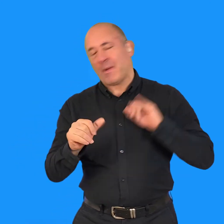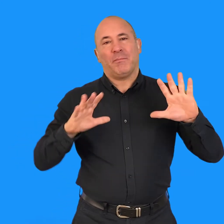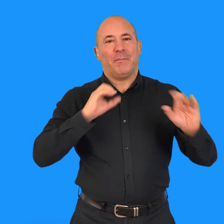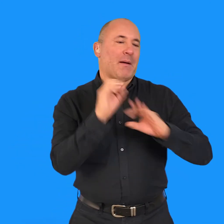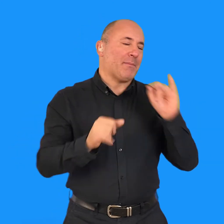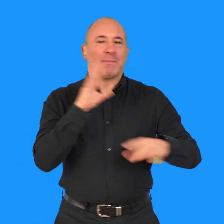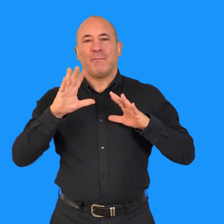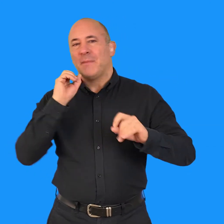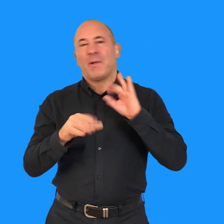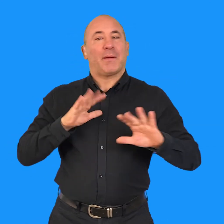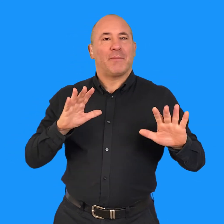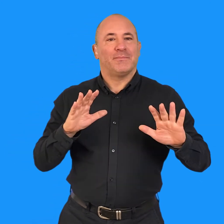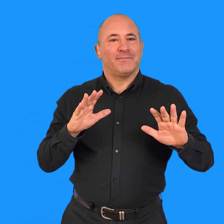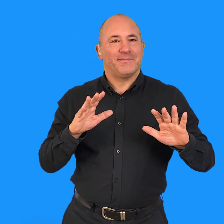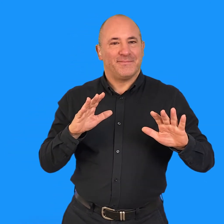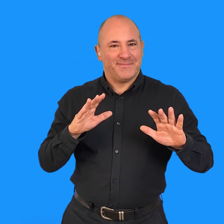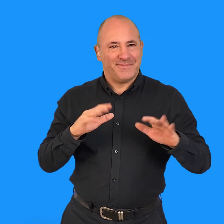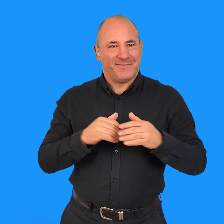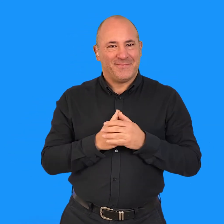And we had her facing the audience,